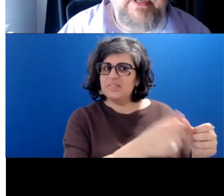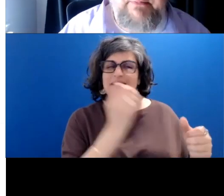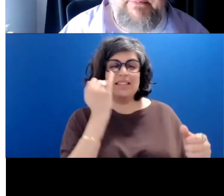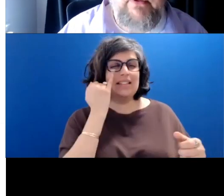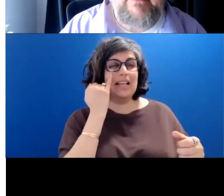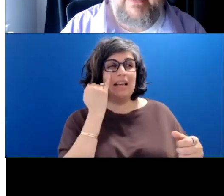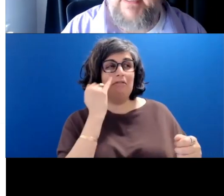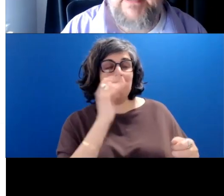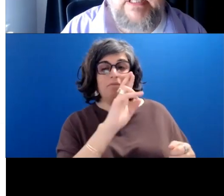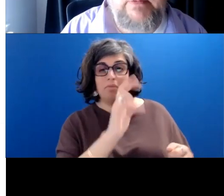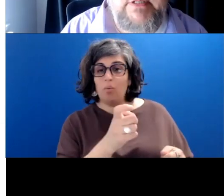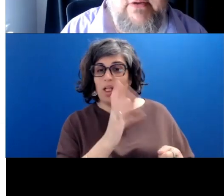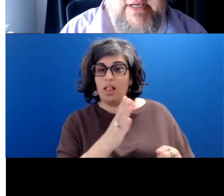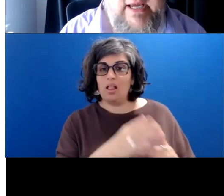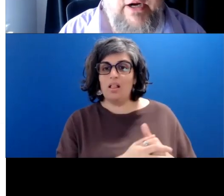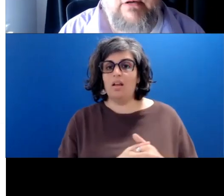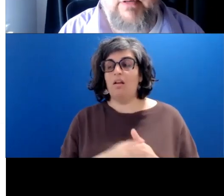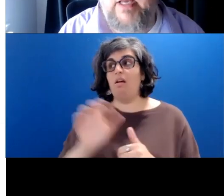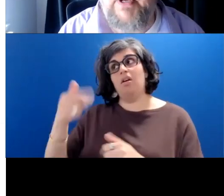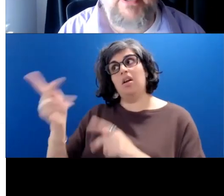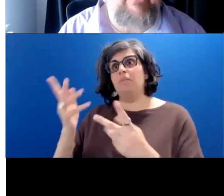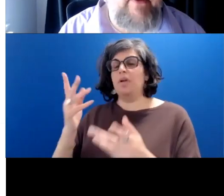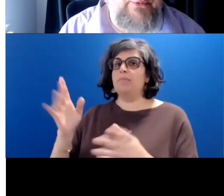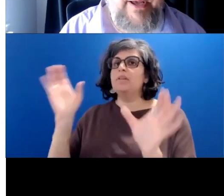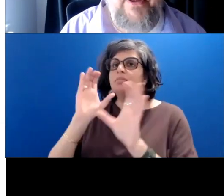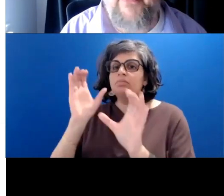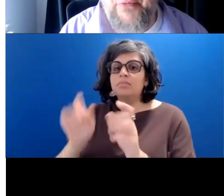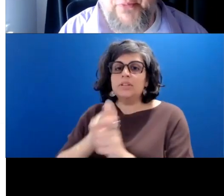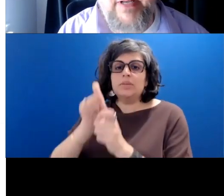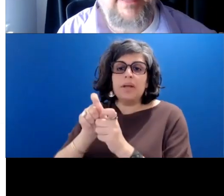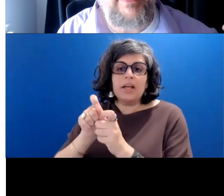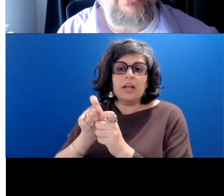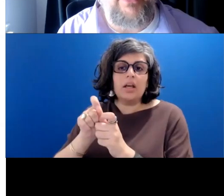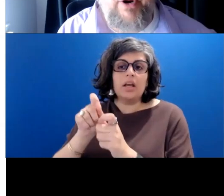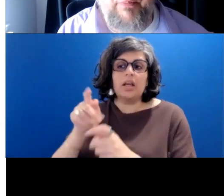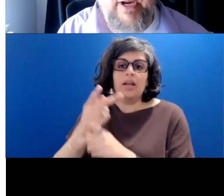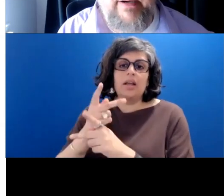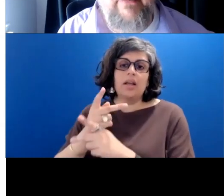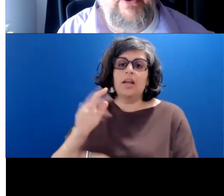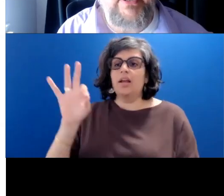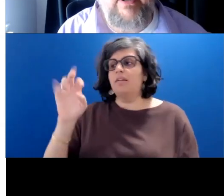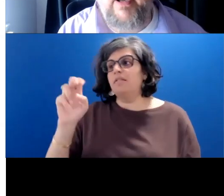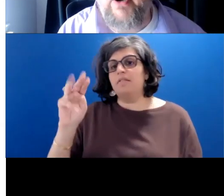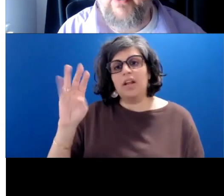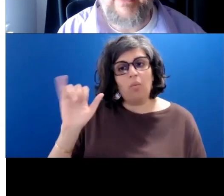For some people, they may seek specific care, like I mentioned at Fenway Health, if you're in Boston, or Howard Brown, if you're in Chicago,